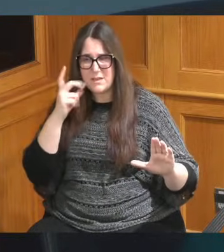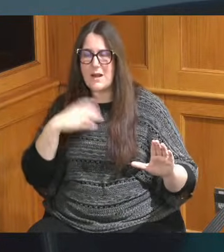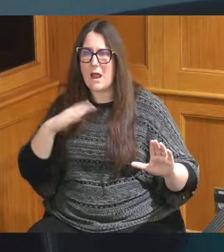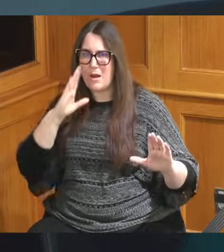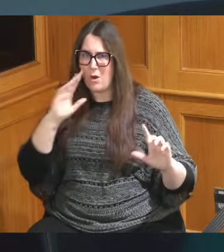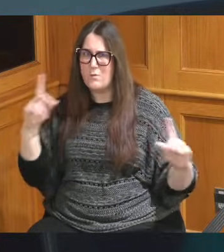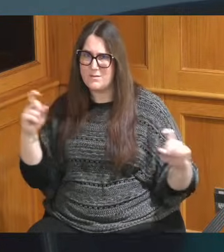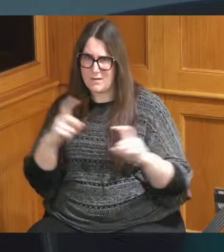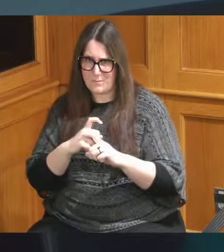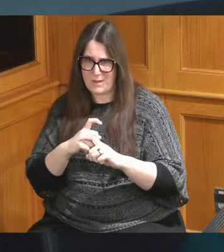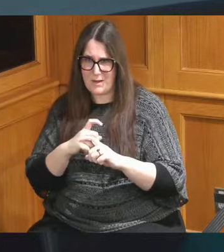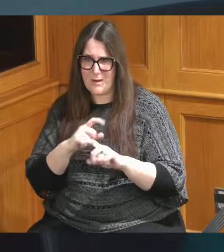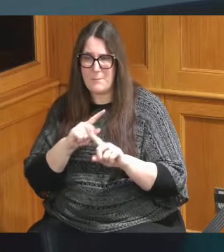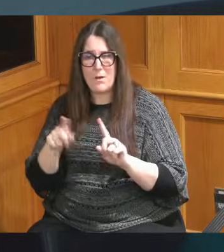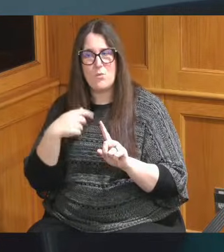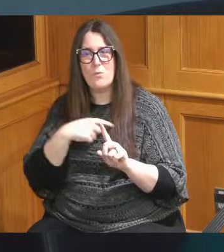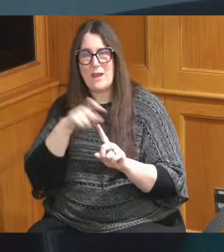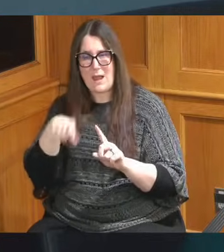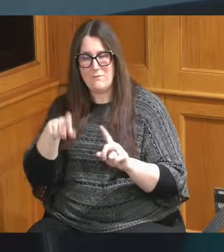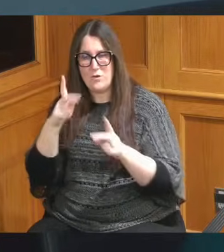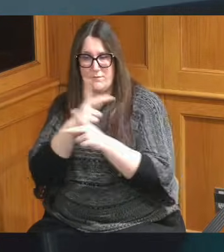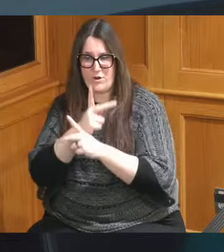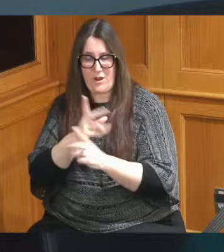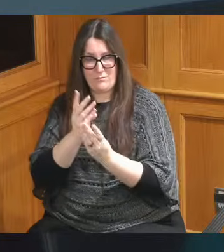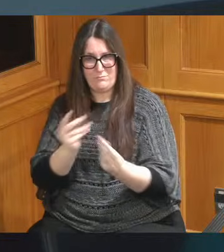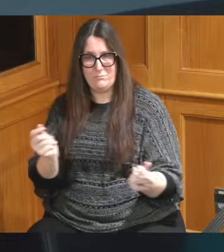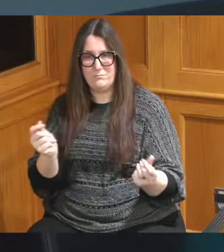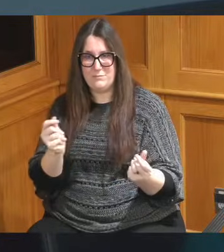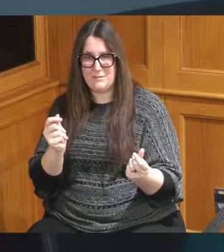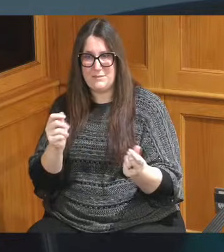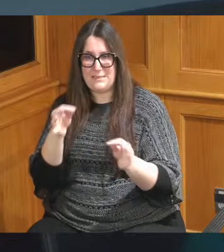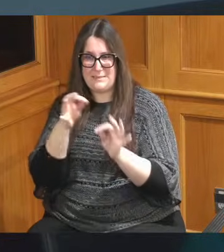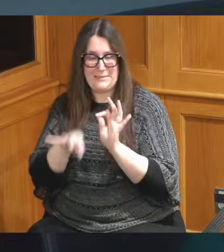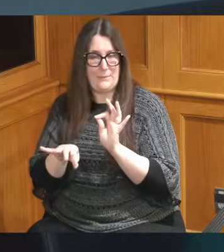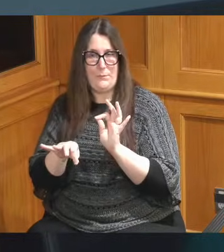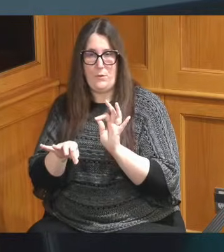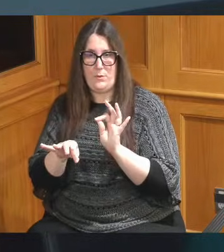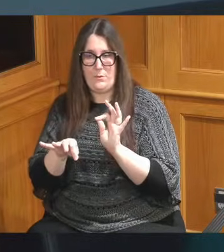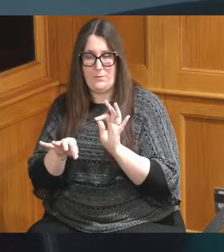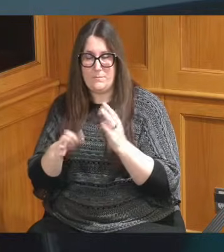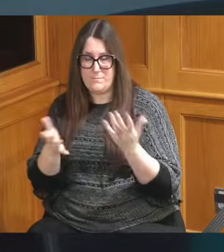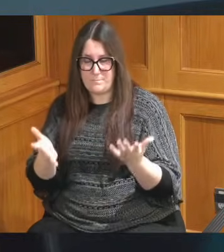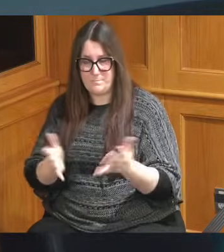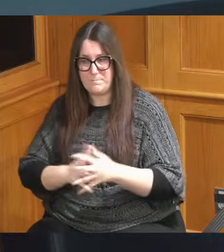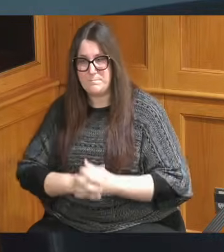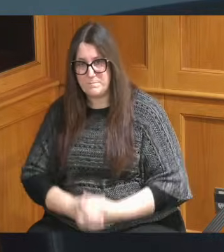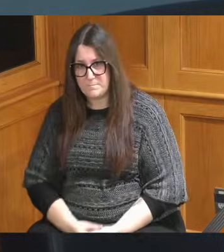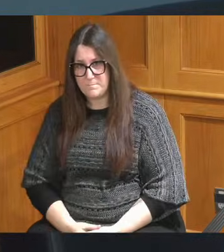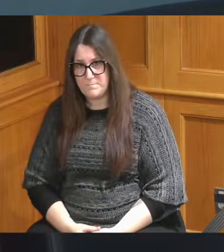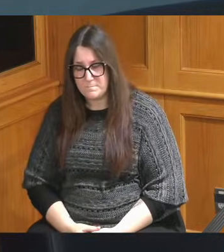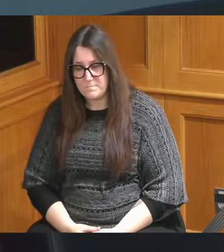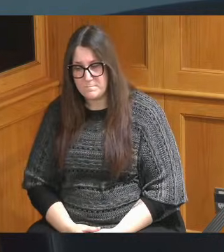we got the uncomplicated for the people that were asking to to pay for it. So, there's no answer